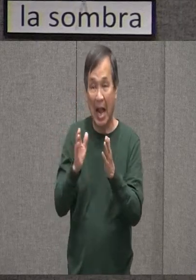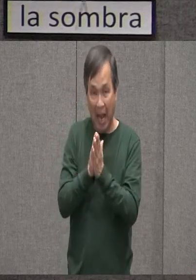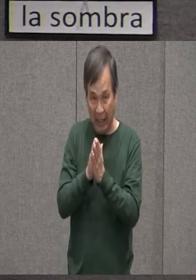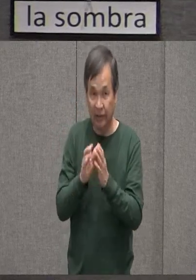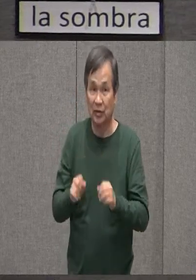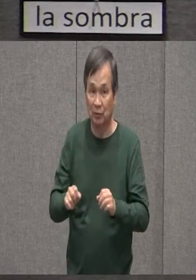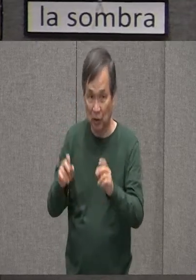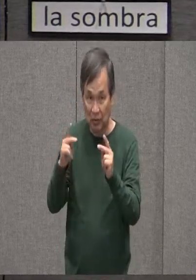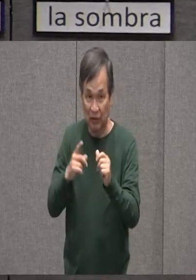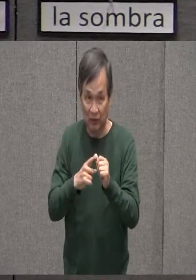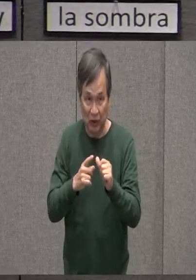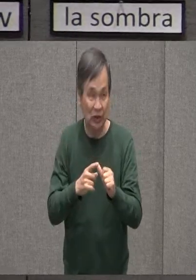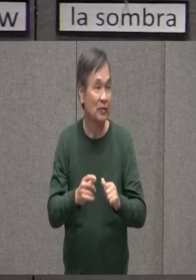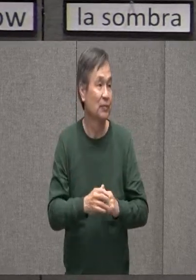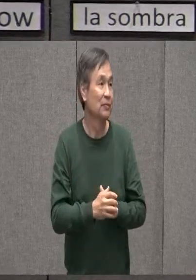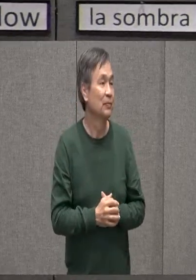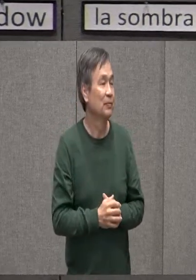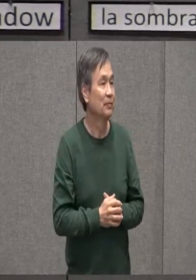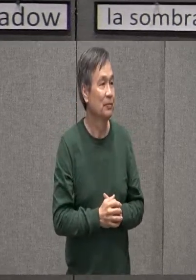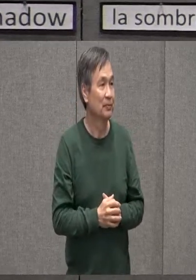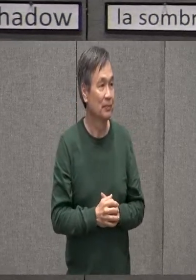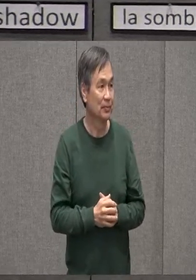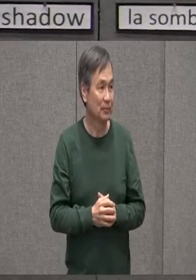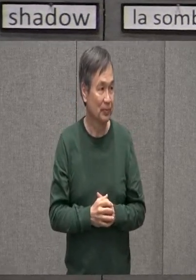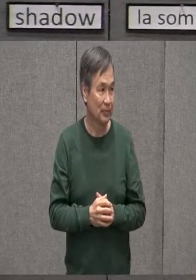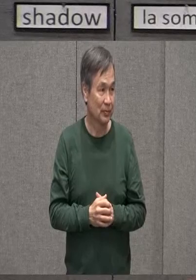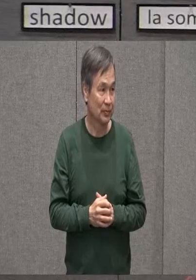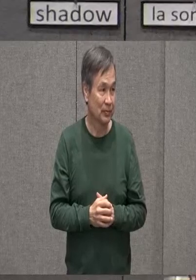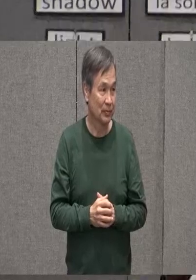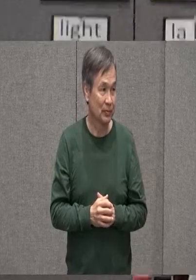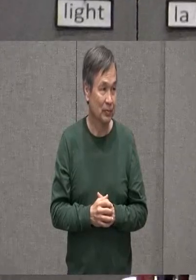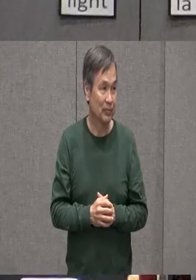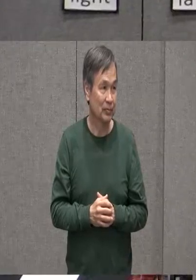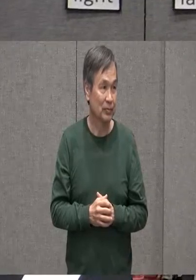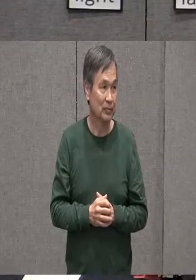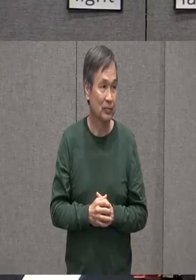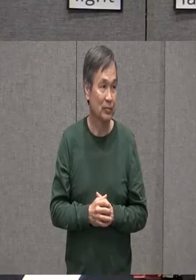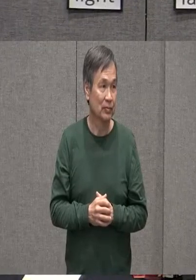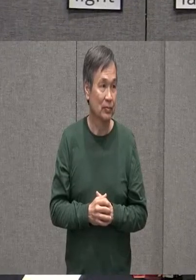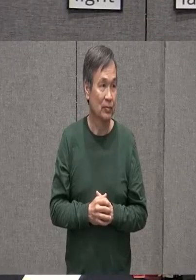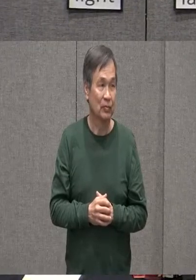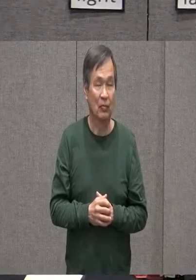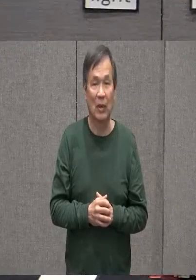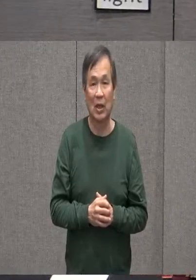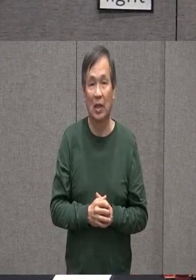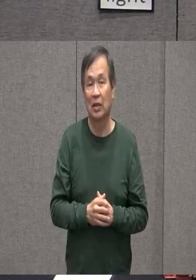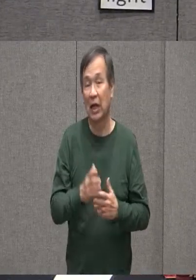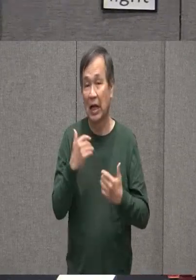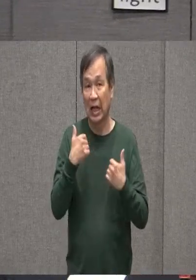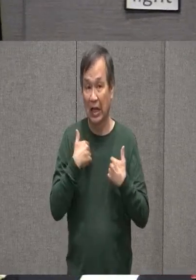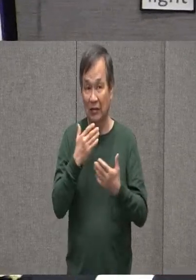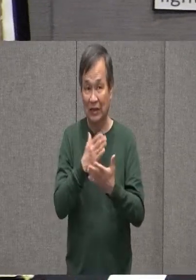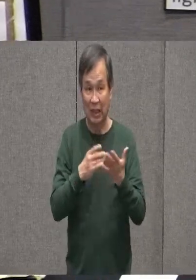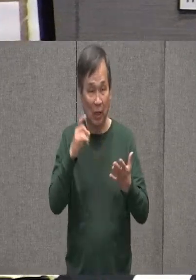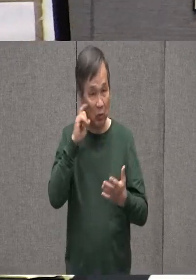to print with these materials. [Ms Potter] That is a good idea. And then there's rubber stamps too, I brought some rubber stamps. Those are fun to print with too.